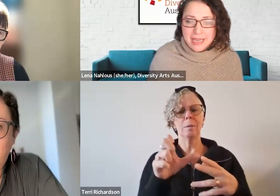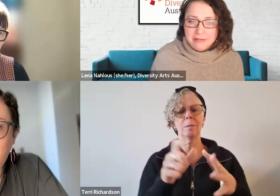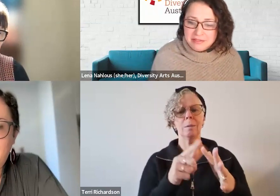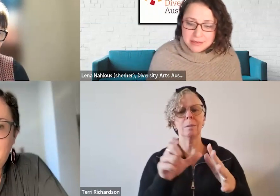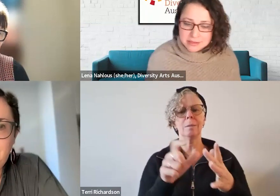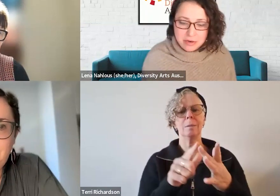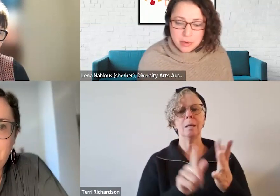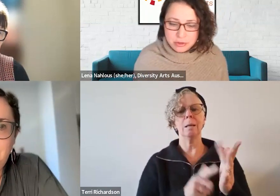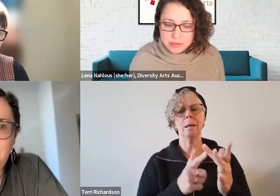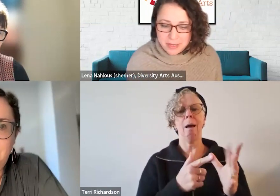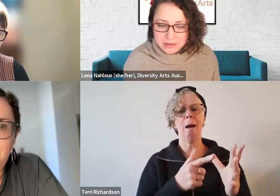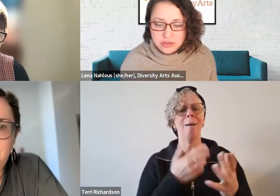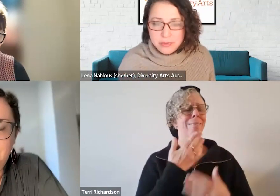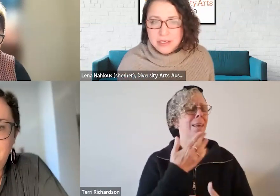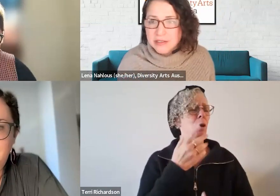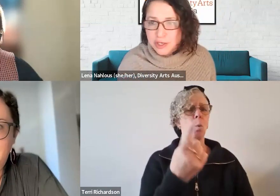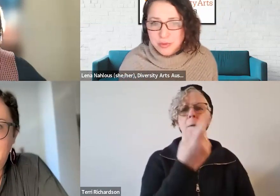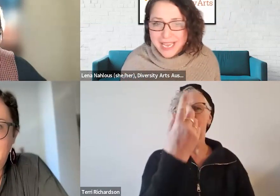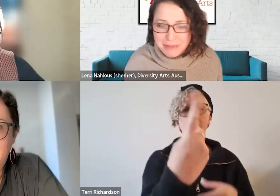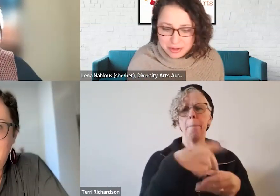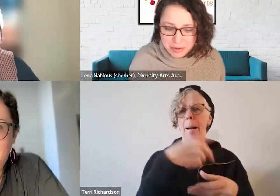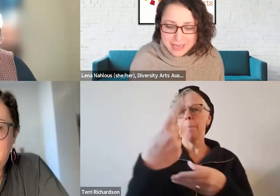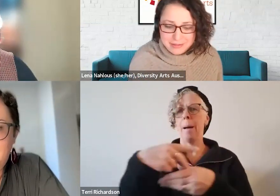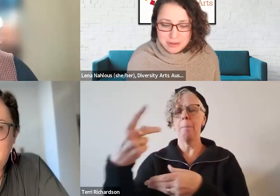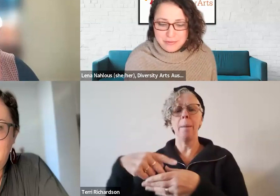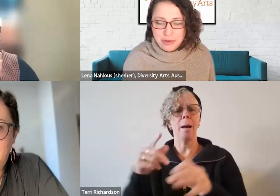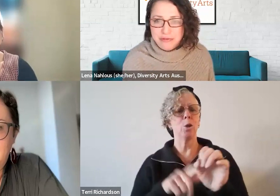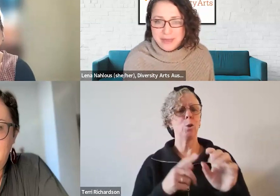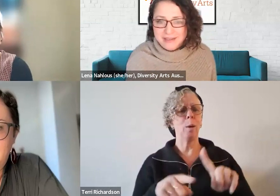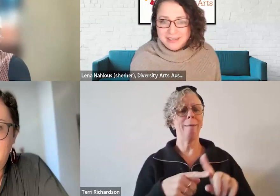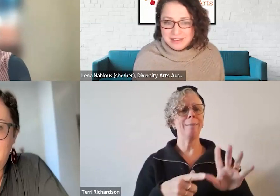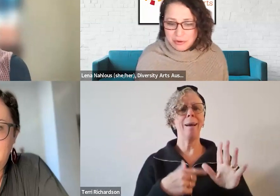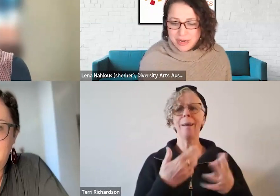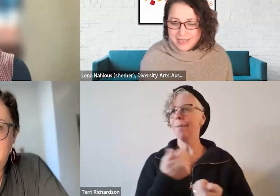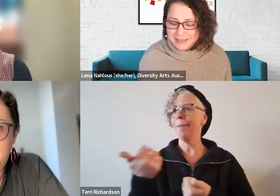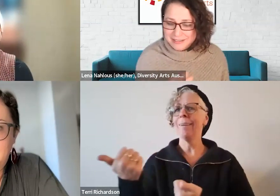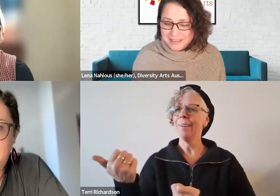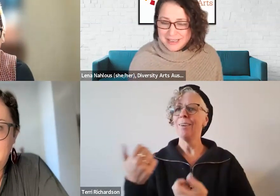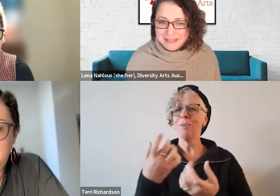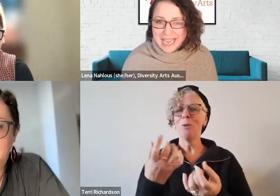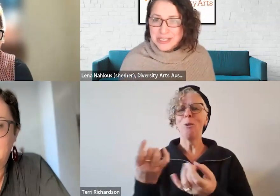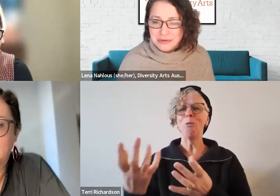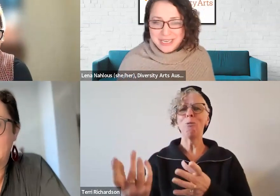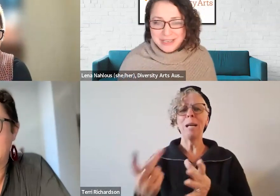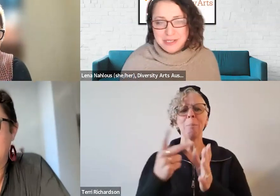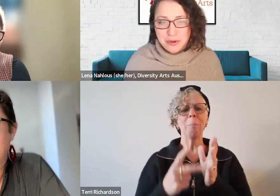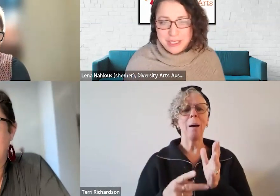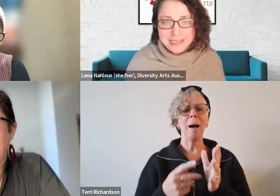everyone, who's been contributing to the Q&A, by the way, and those of you who've been already answering and responding to people.